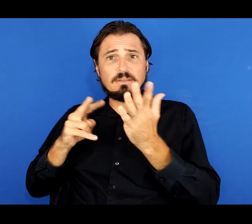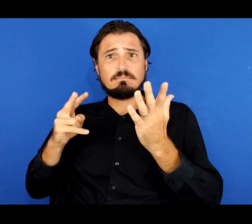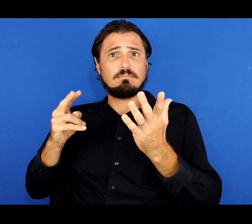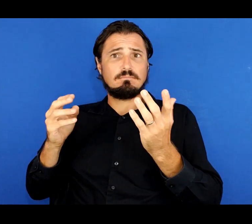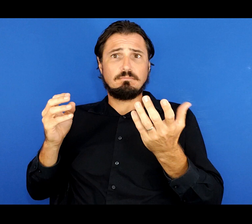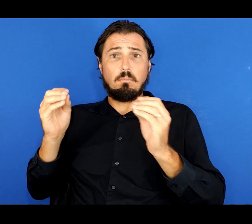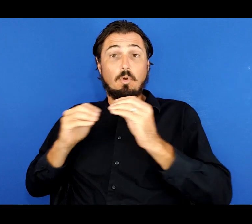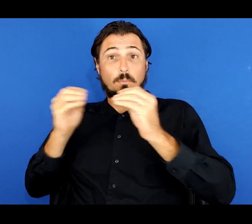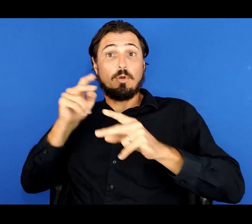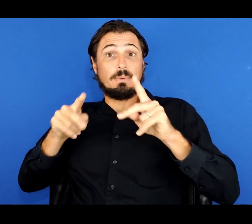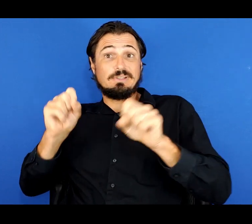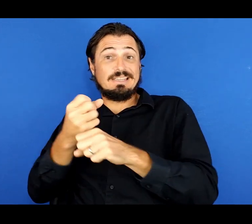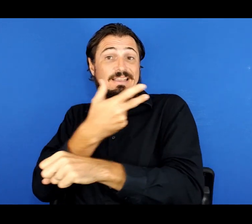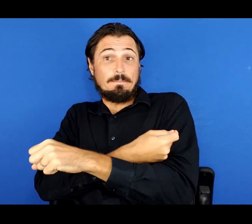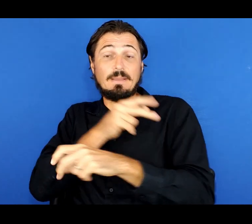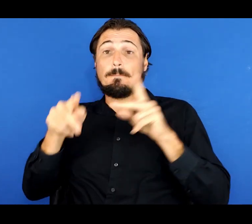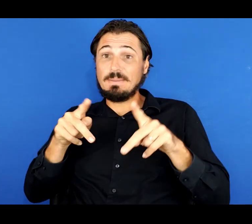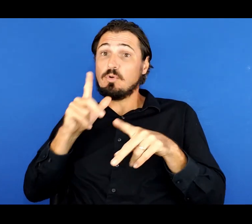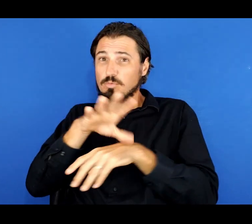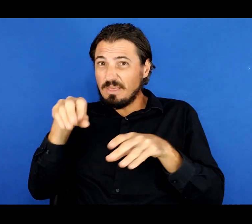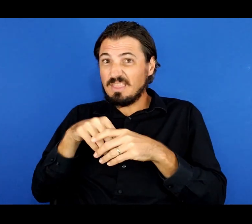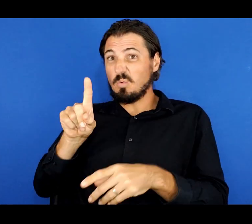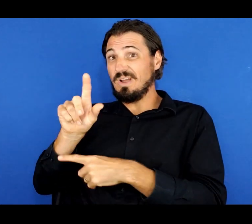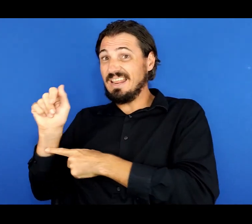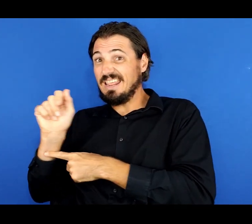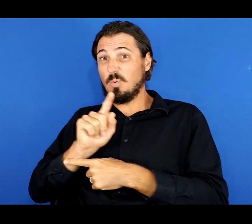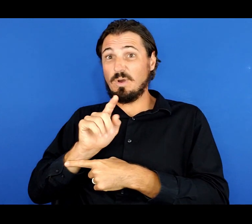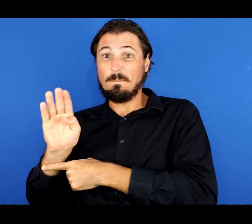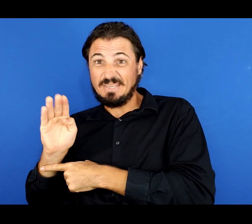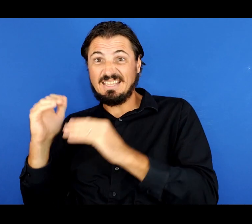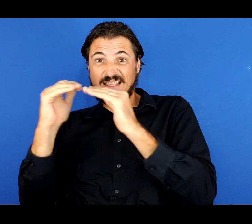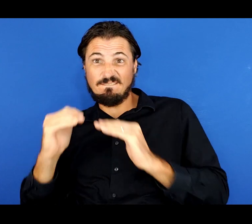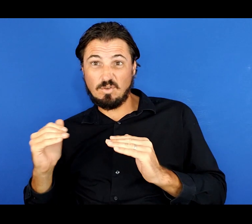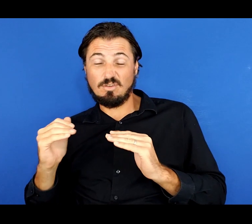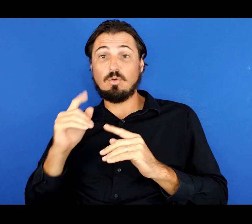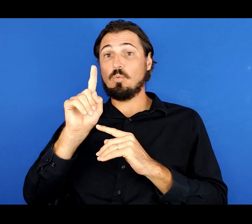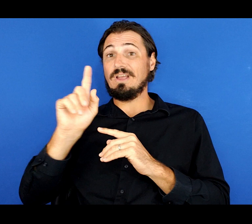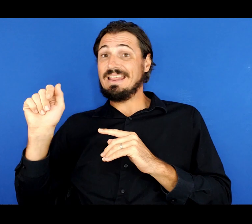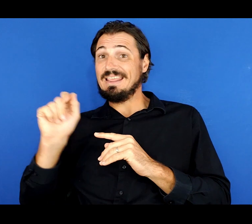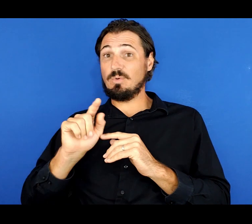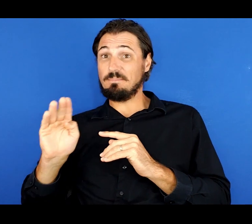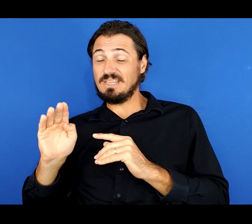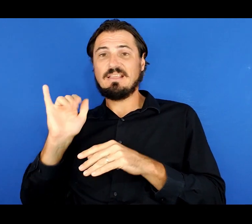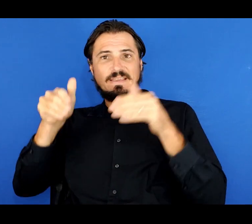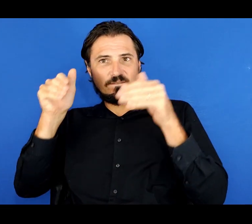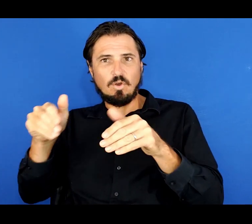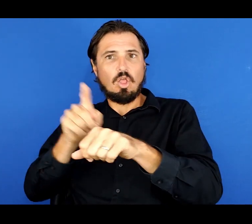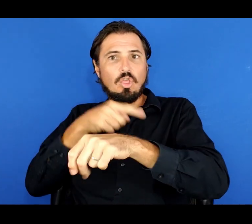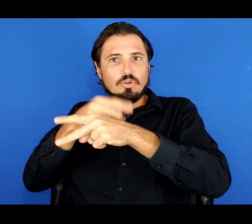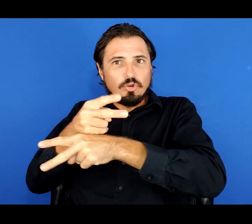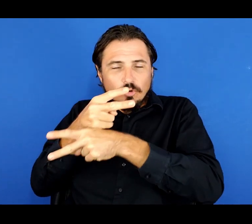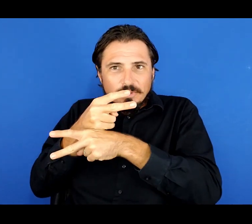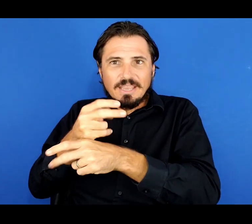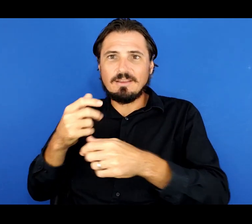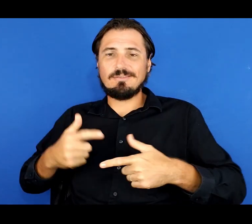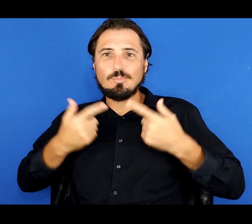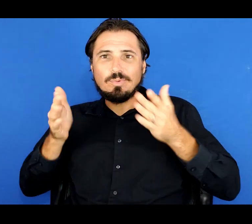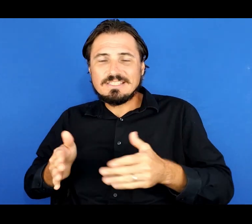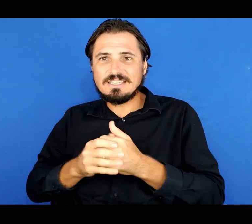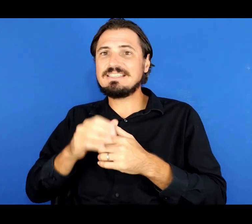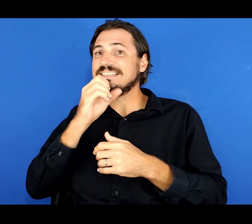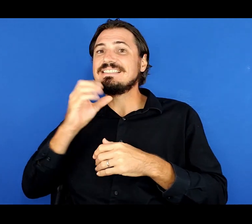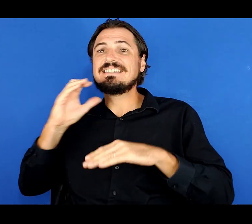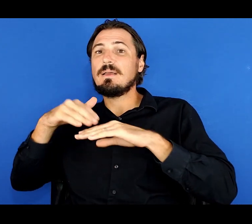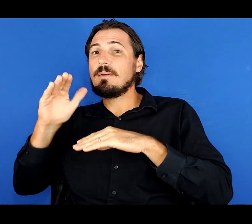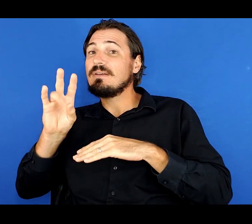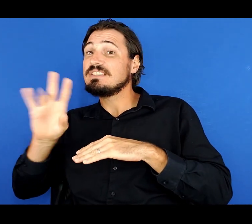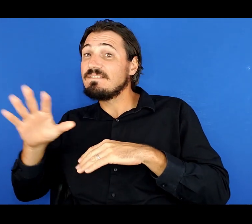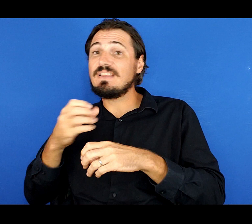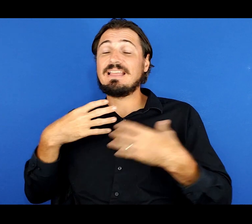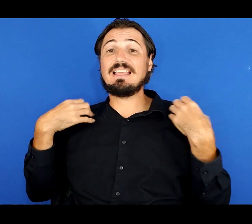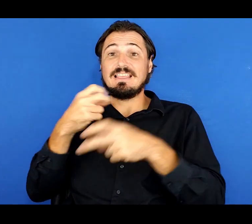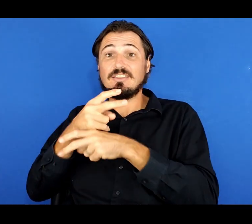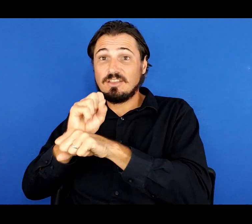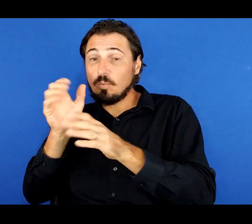to residents who meet the current 1a/1b allocation criteria. Phase 1a and 1b focus on long-term care facility residents, health care workers, our kupuna aged 75 and older, and frontline essential